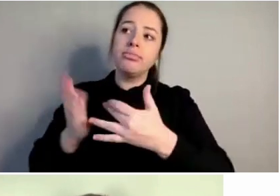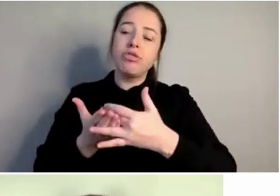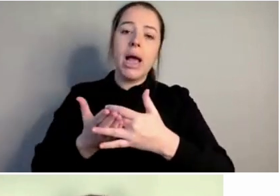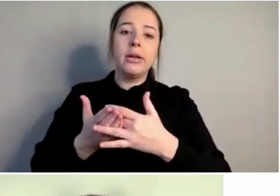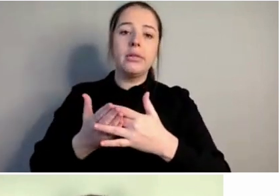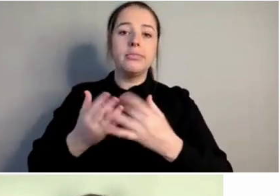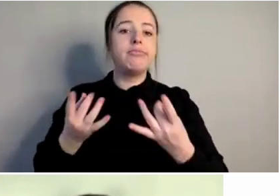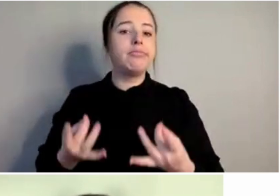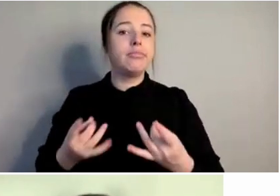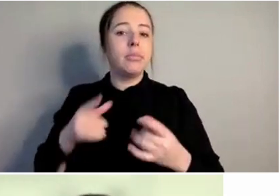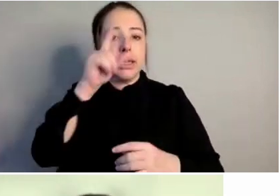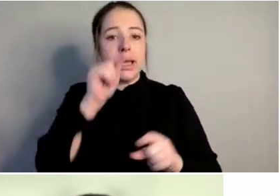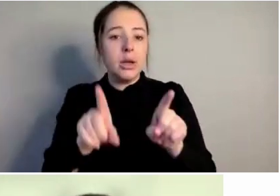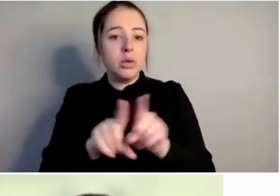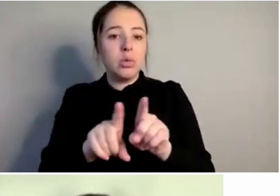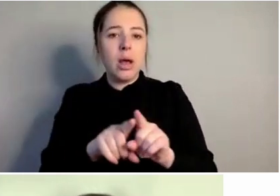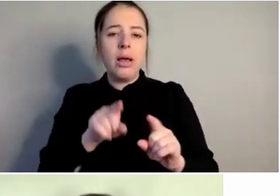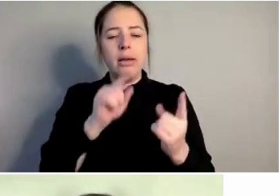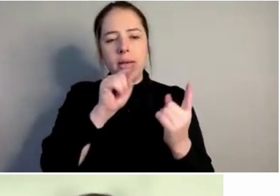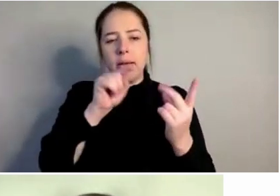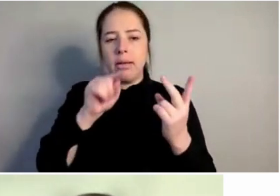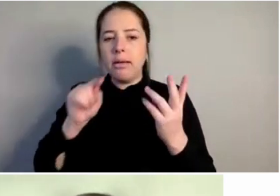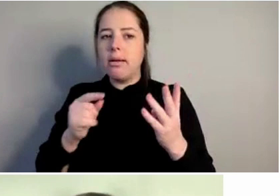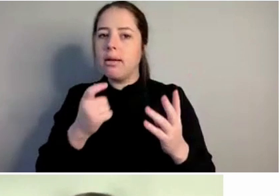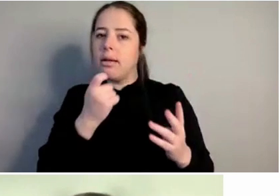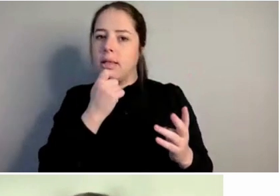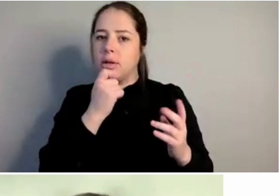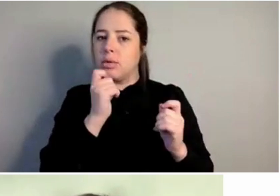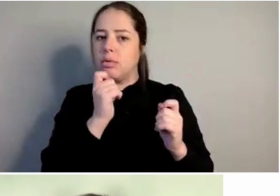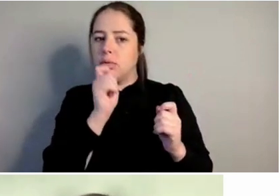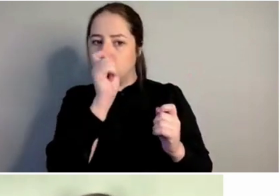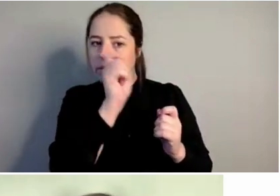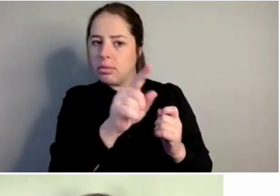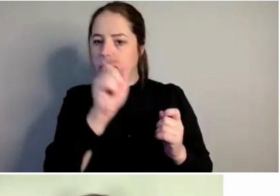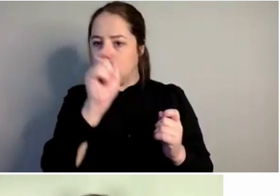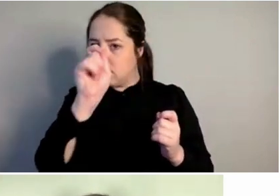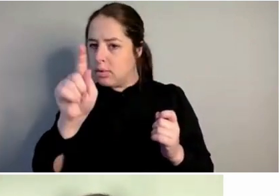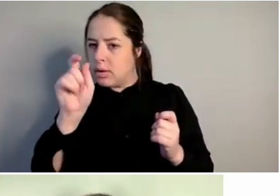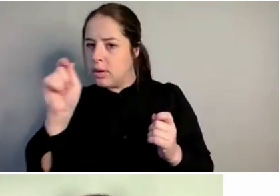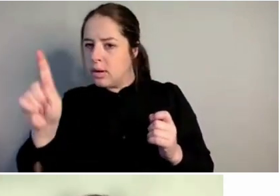So again, these are sort of little signals to show people that it's okay to talk about these things.